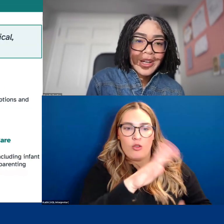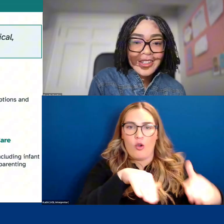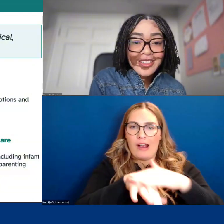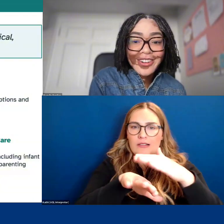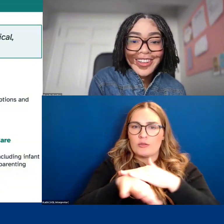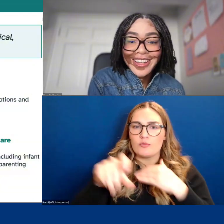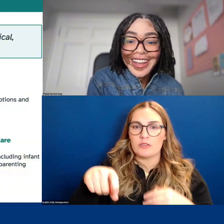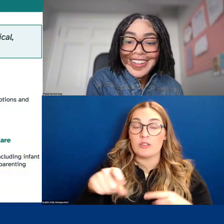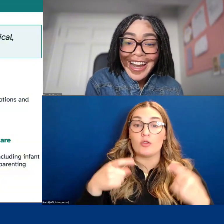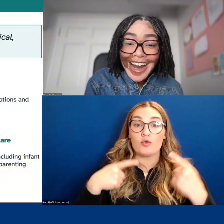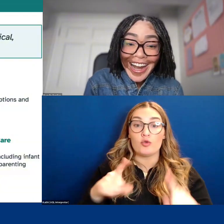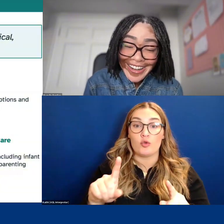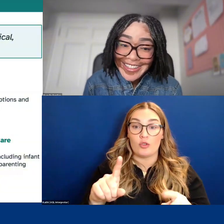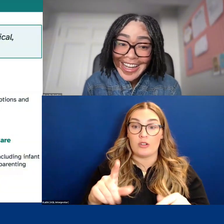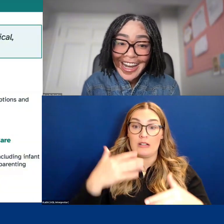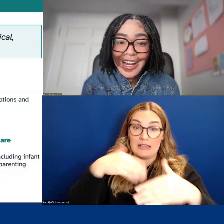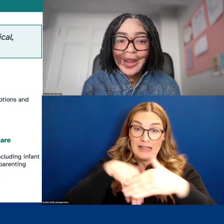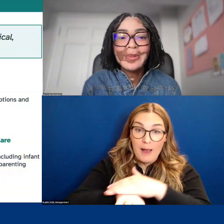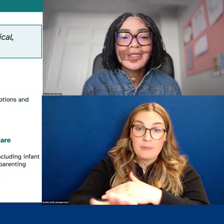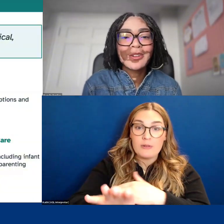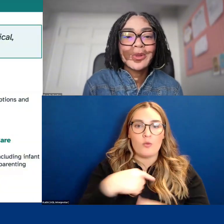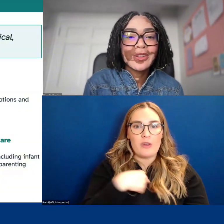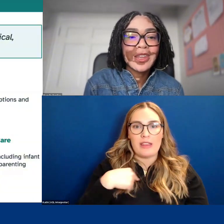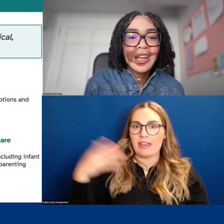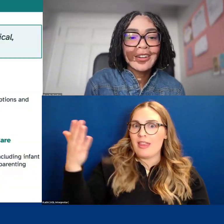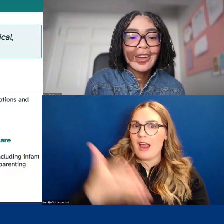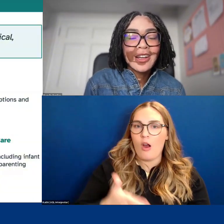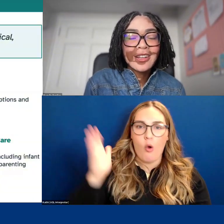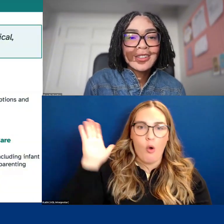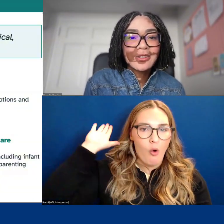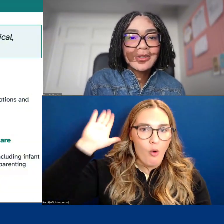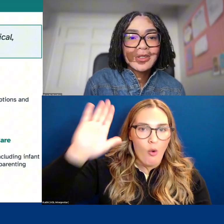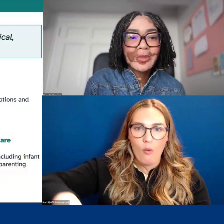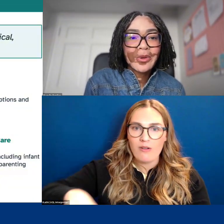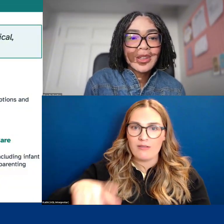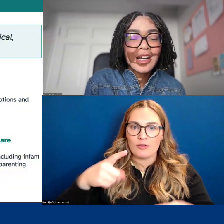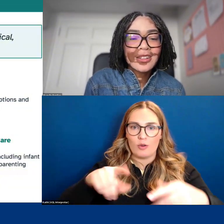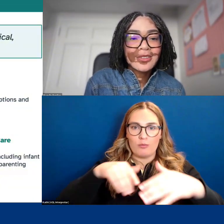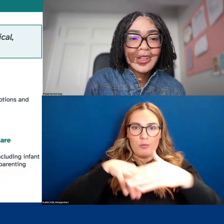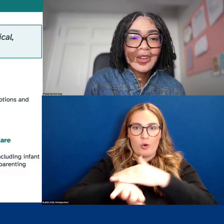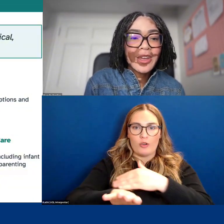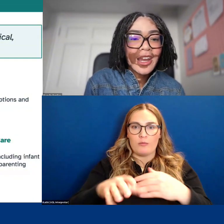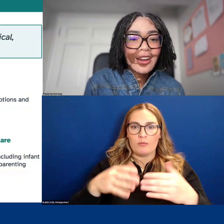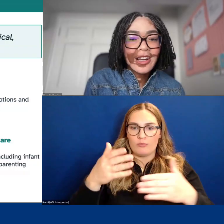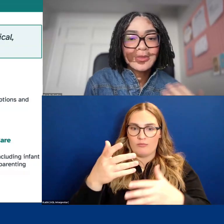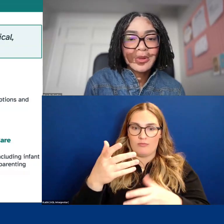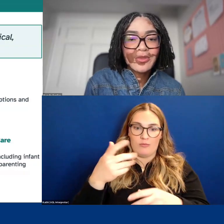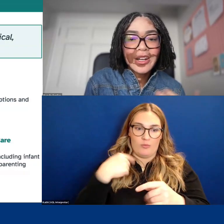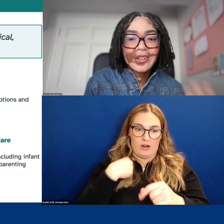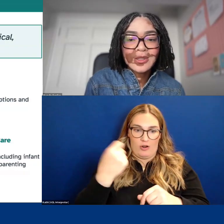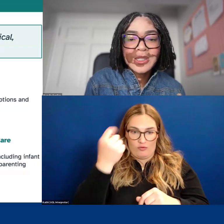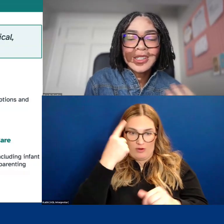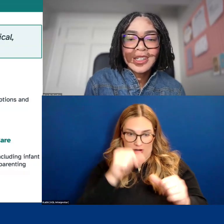present during the entire time. And so we're there to support the continuity of care as providers switch